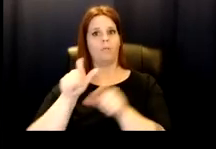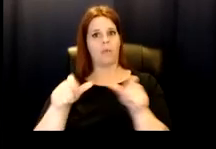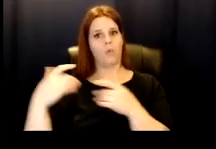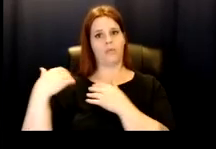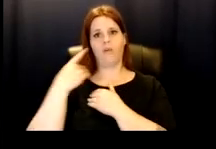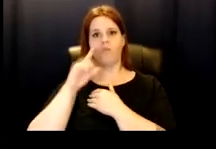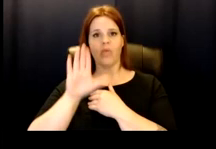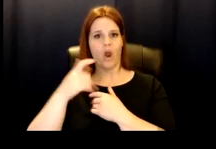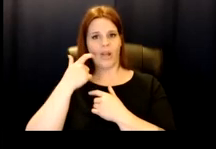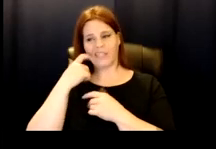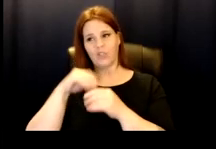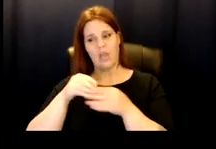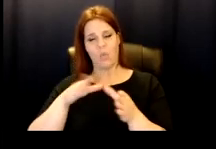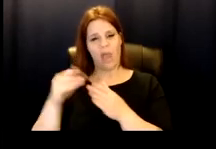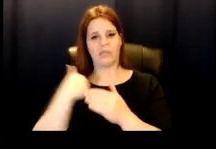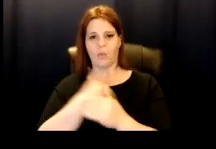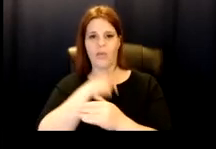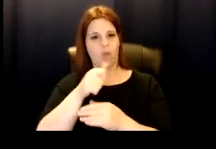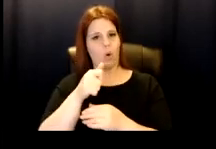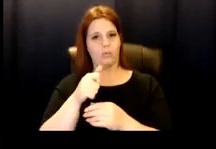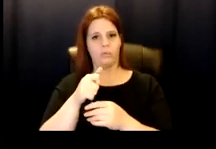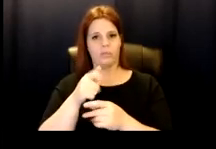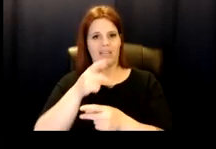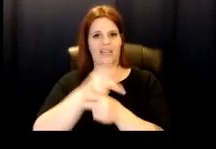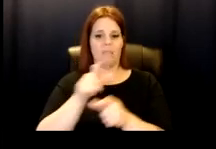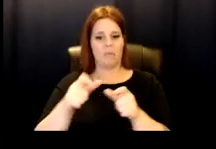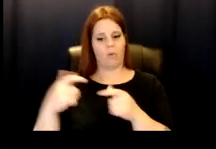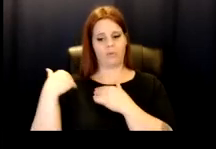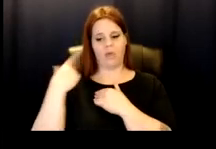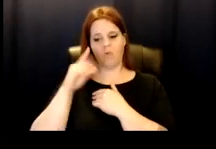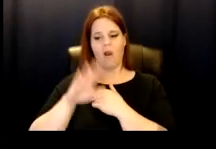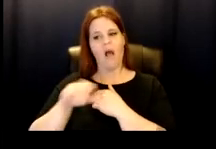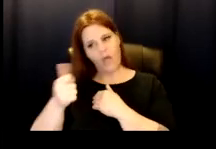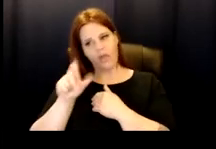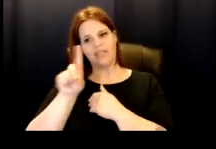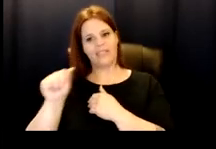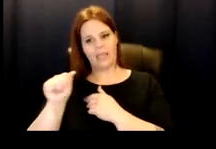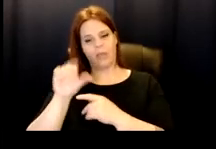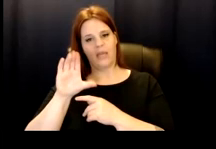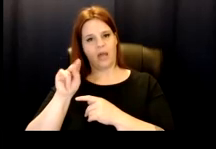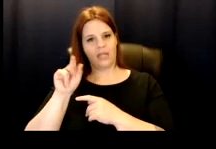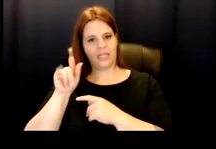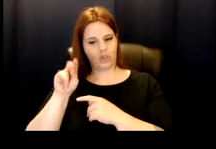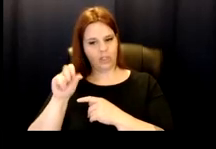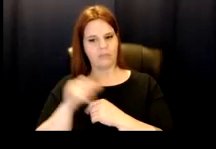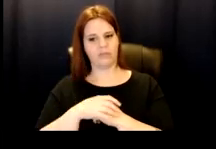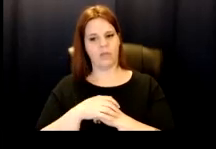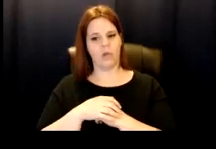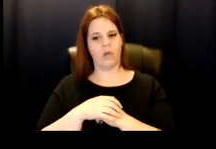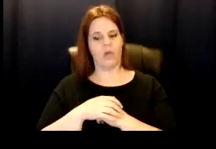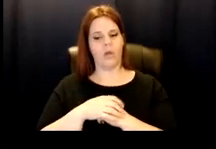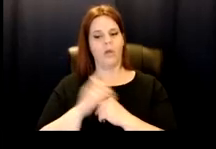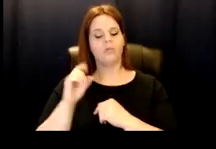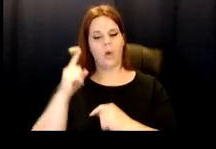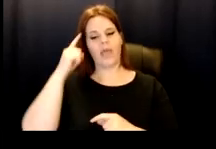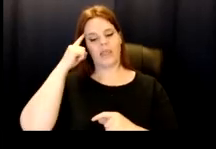addiction in ways that we don't for other disabling conditions. And so, I think I think